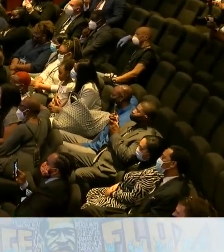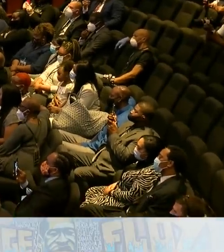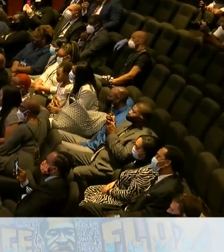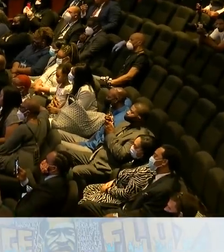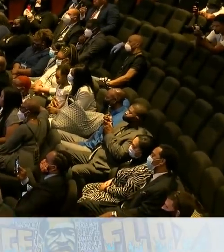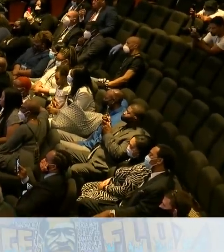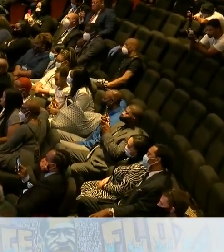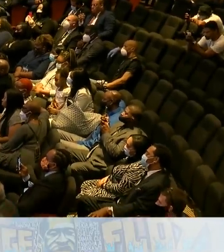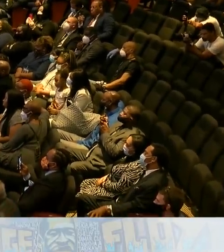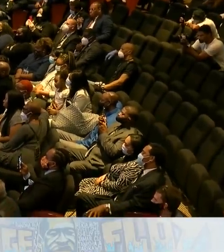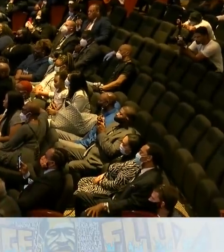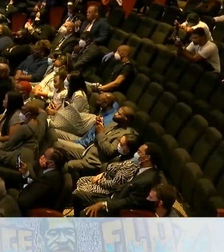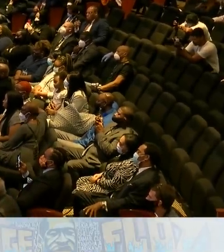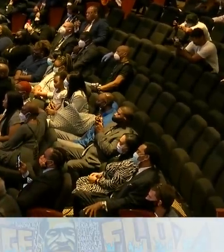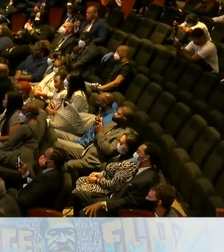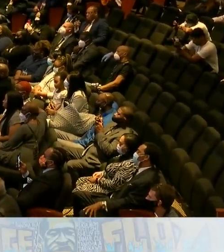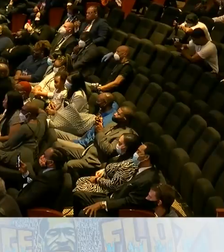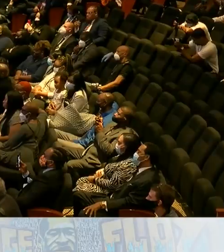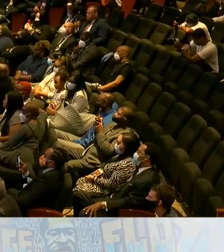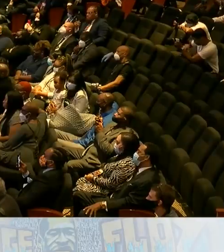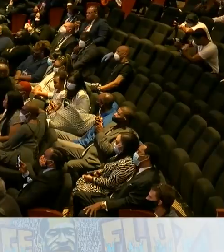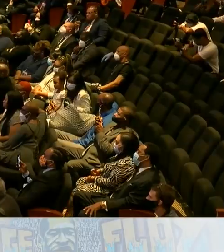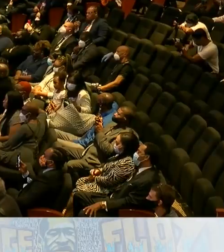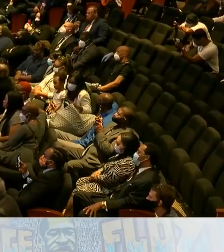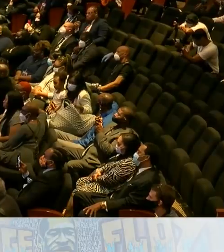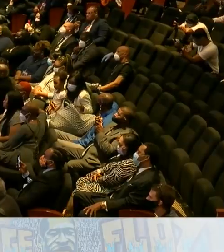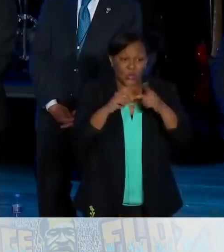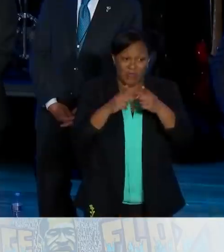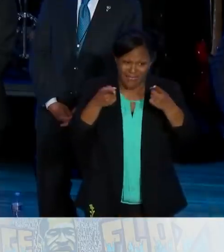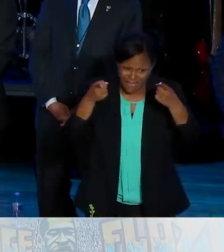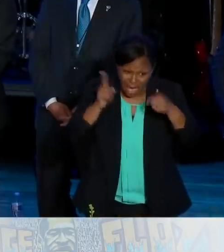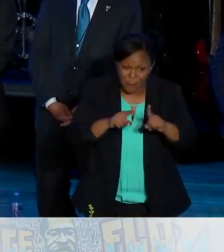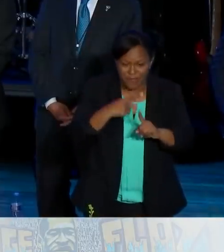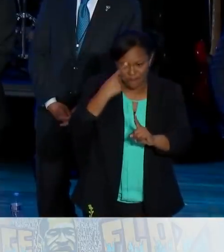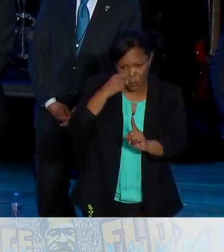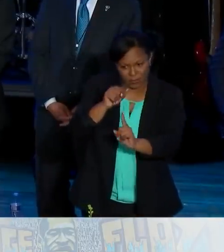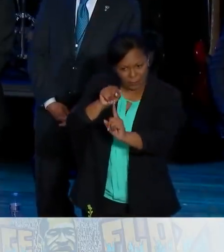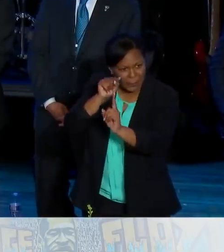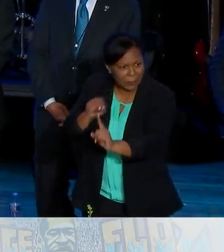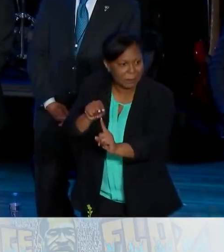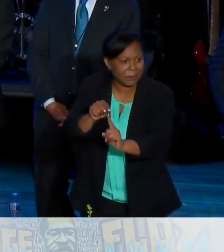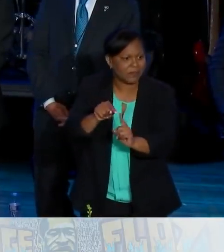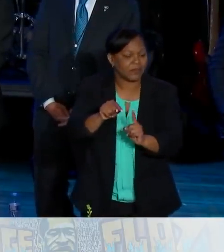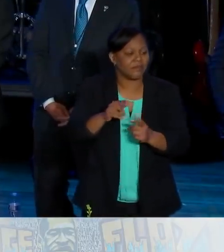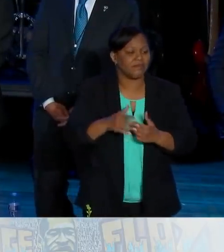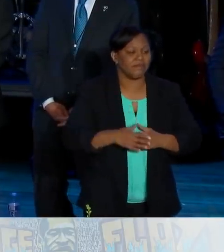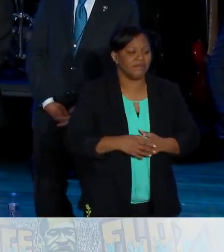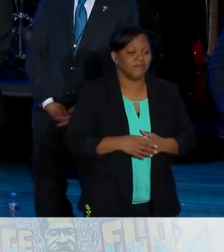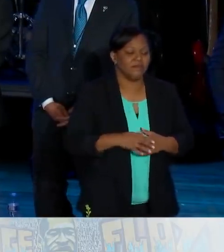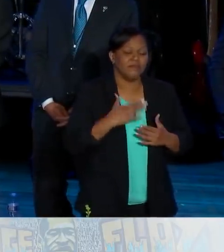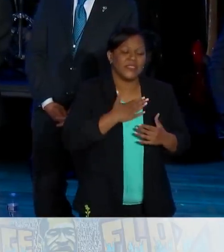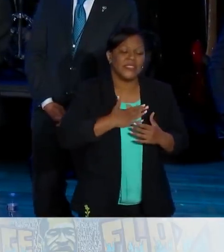SO I ASK AS YOU PRAY FOR US AS WE GO ALONG THIS MARATHON TO MAKE SURE THAT JUSTICE IS SERVED